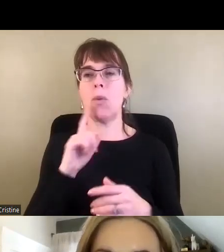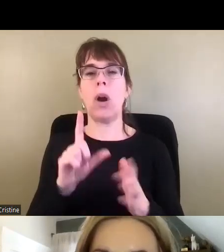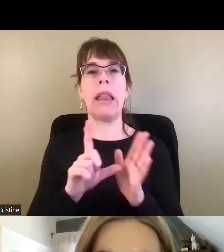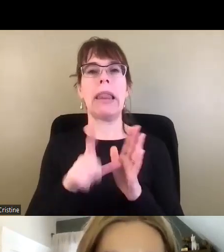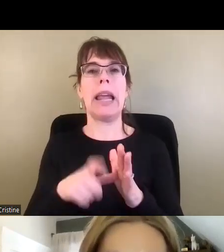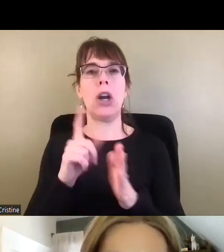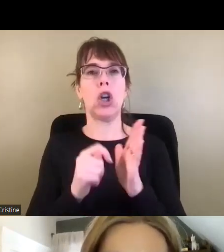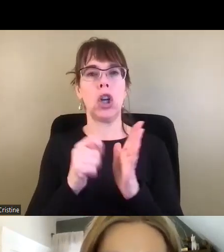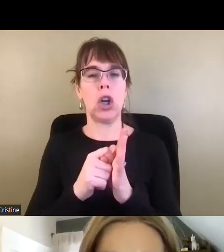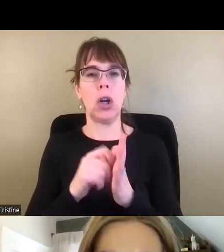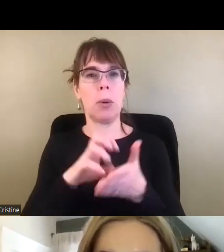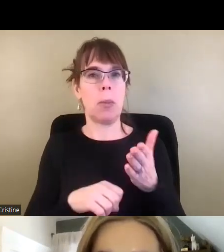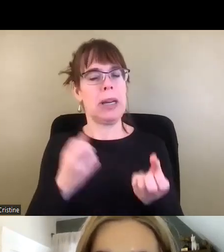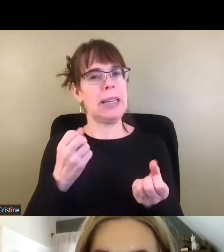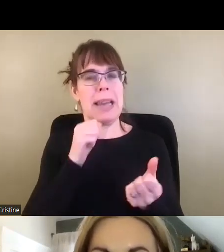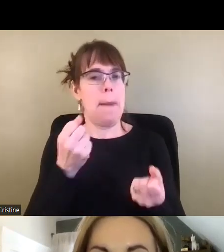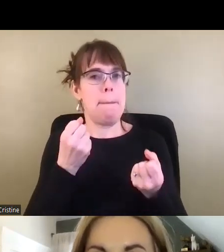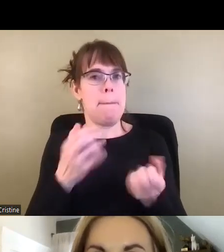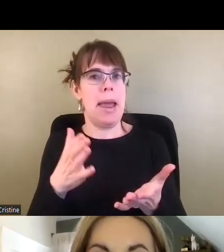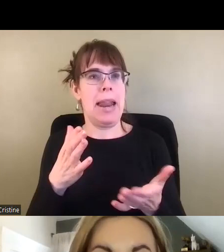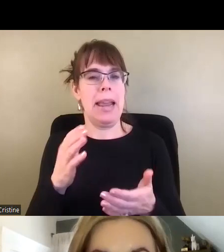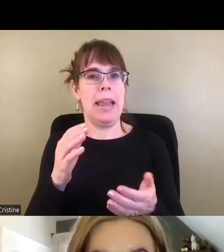There's not a lot of providers in the country that will, that are able to